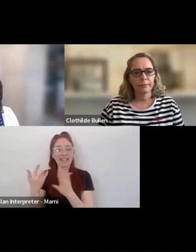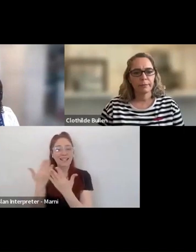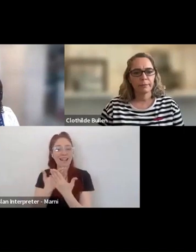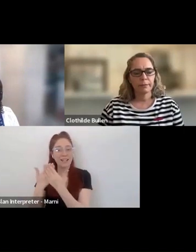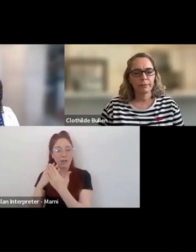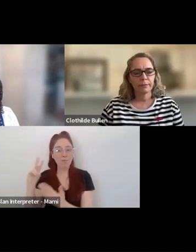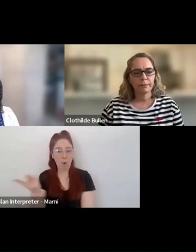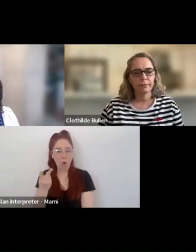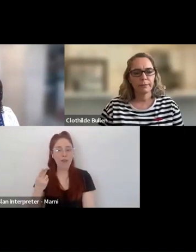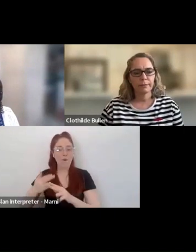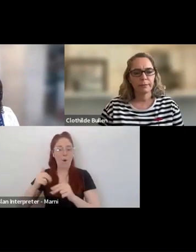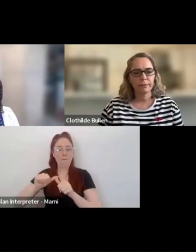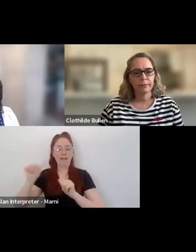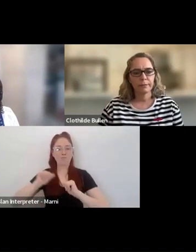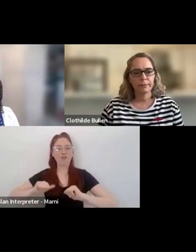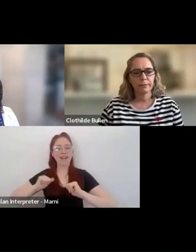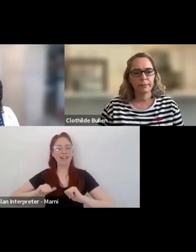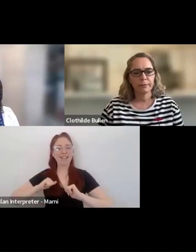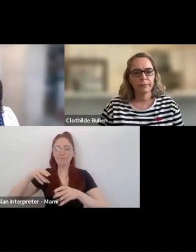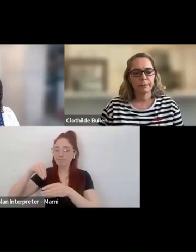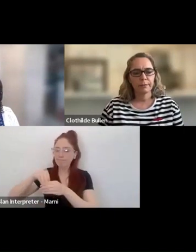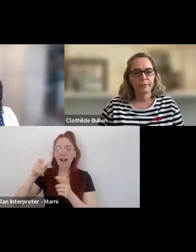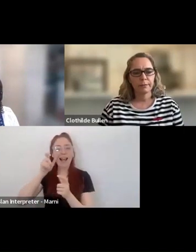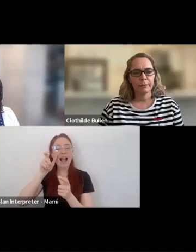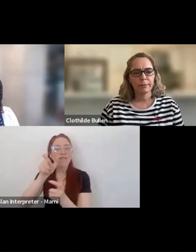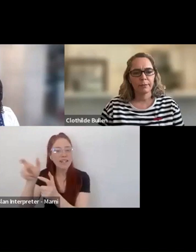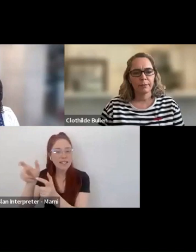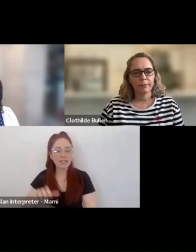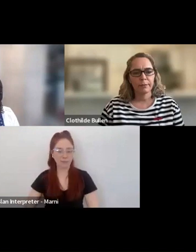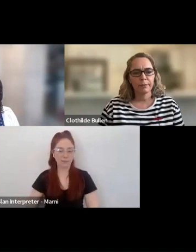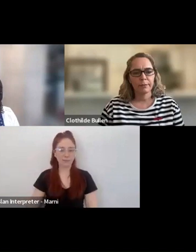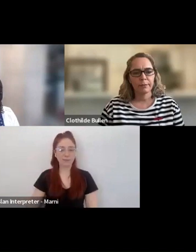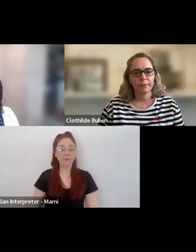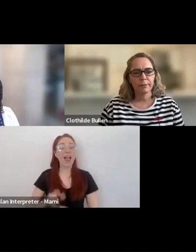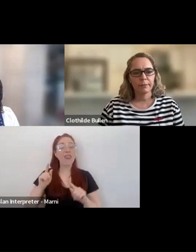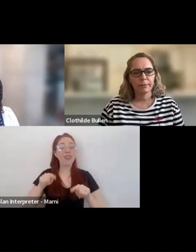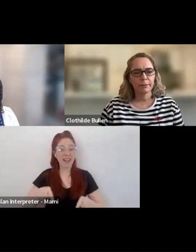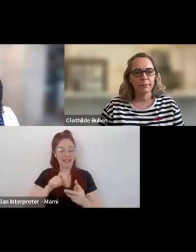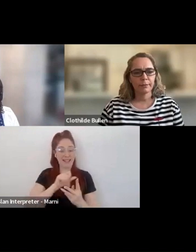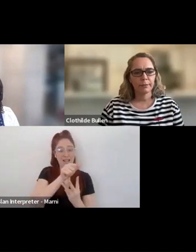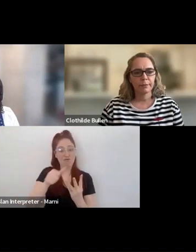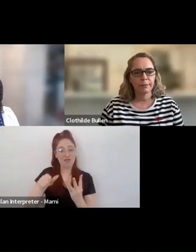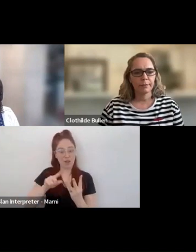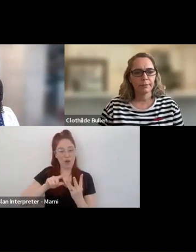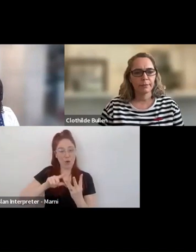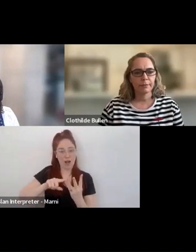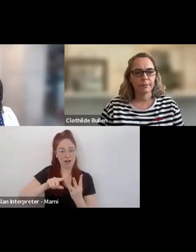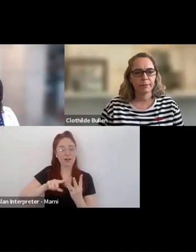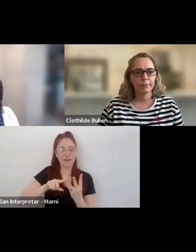best practice in governance. This governance conversation series, we're very pleased to partner with Diversity Arts